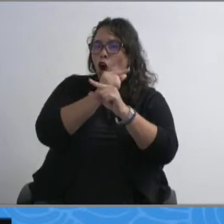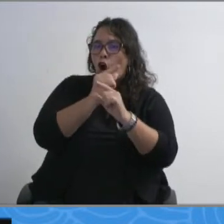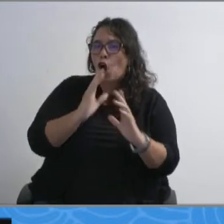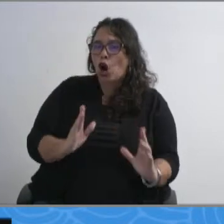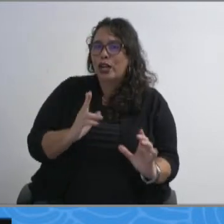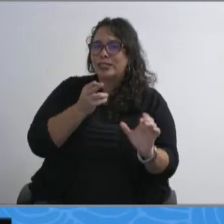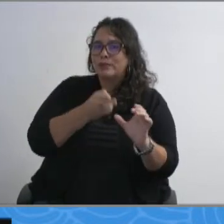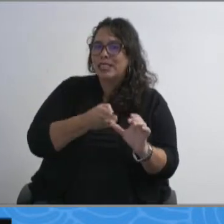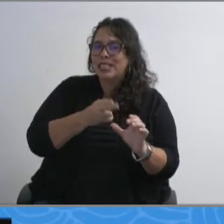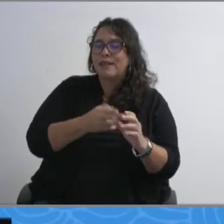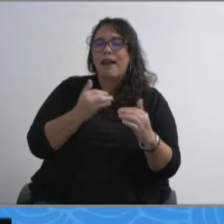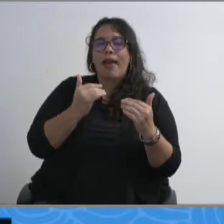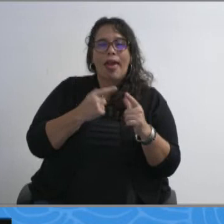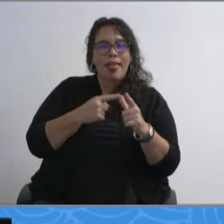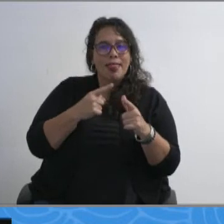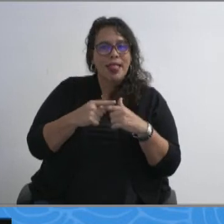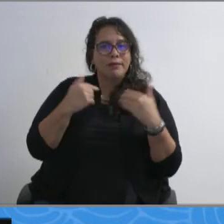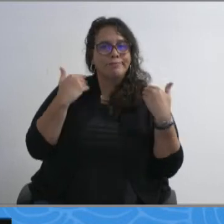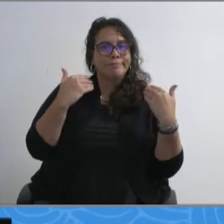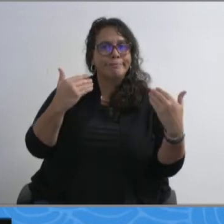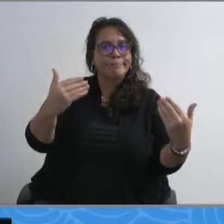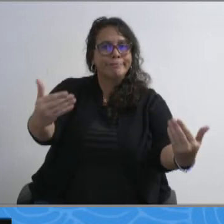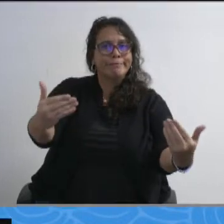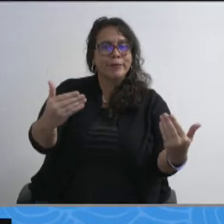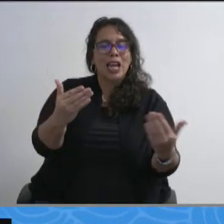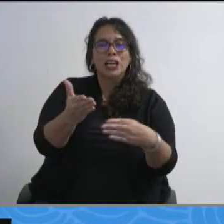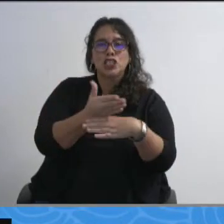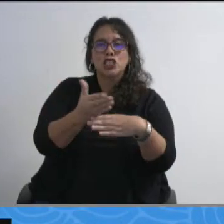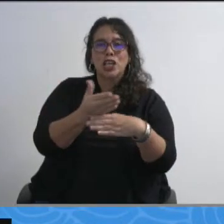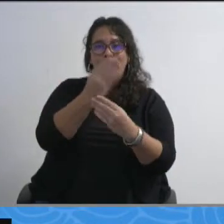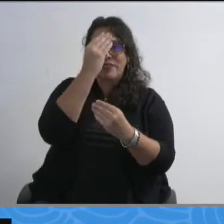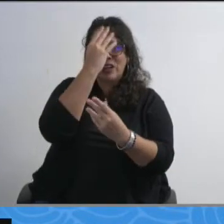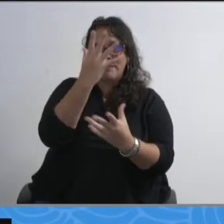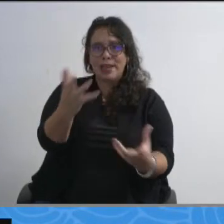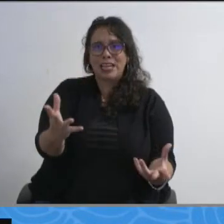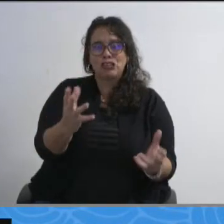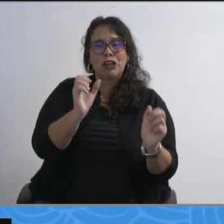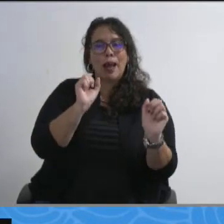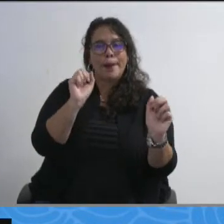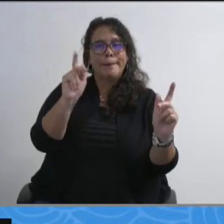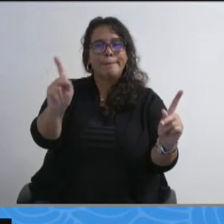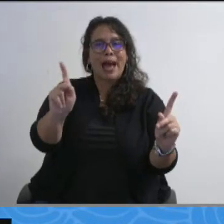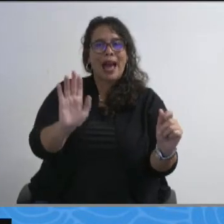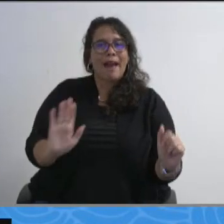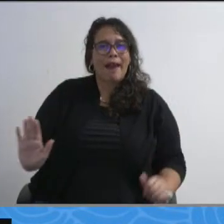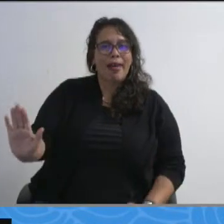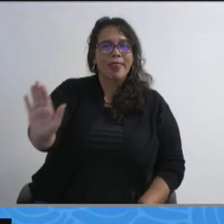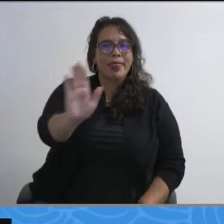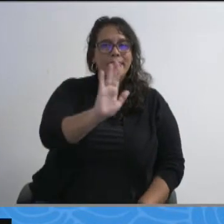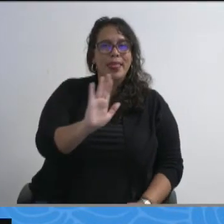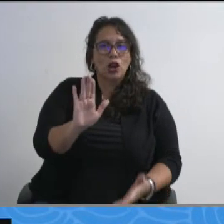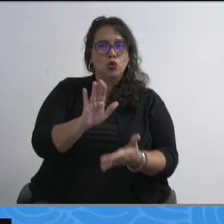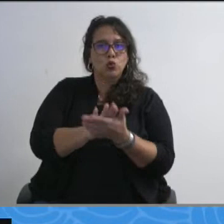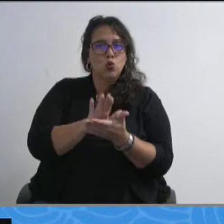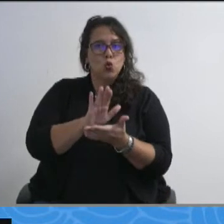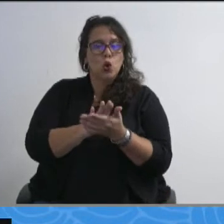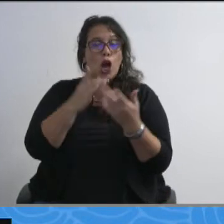and then they can go ahead and share this information back at their school sites. And so, we wanna make sure that during this time,